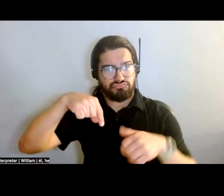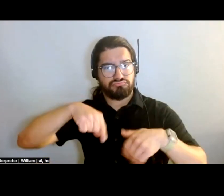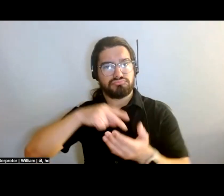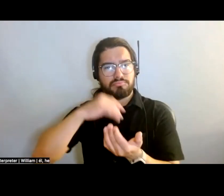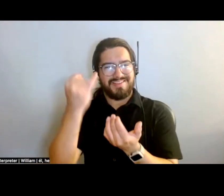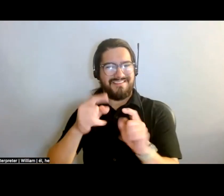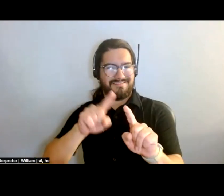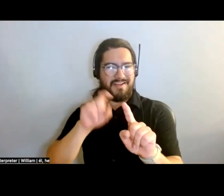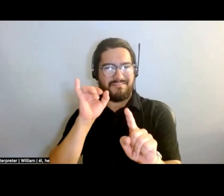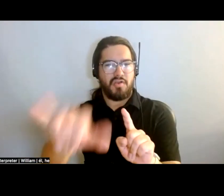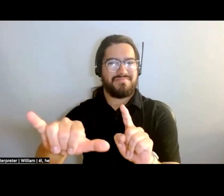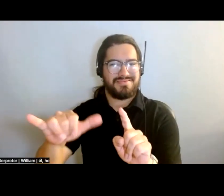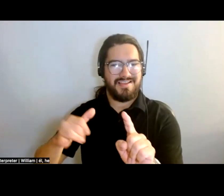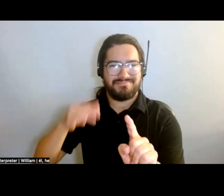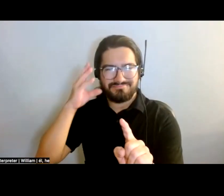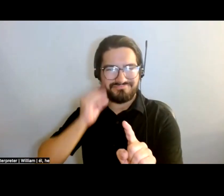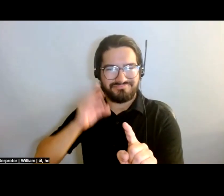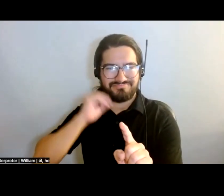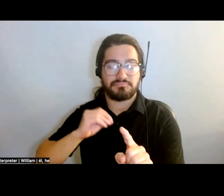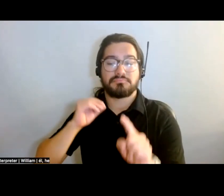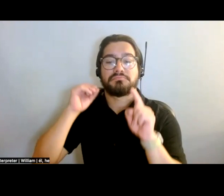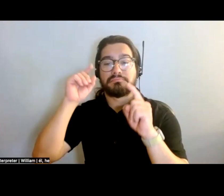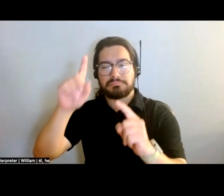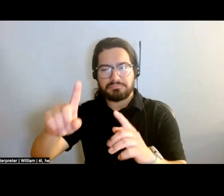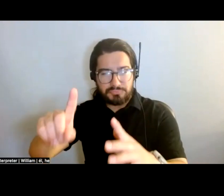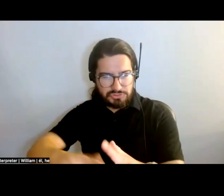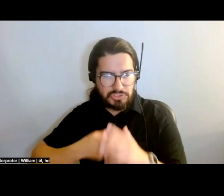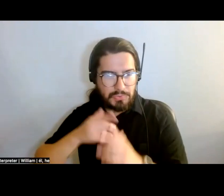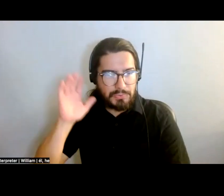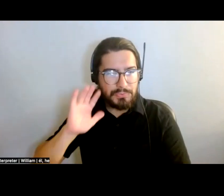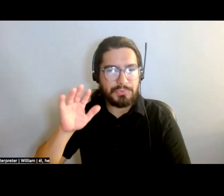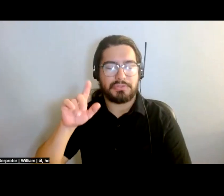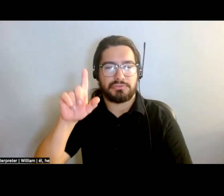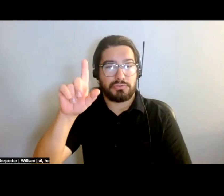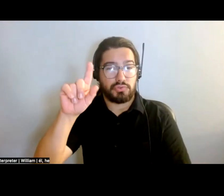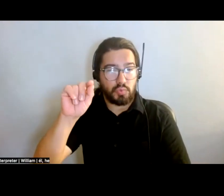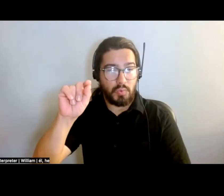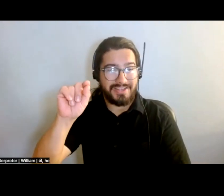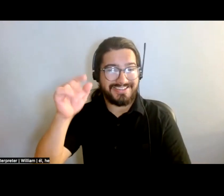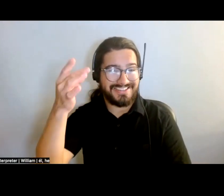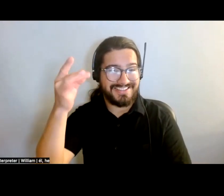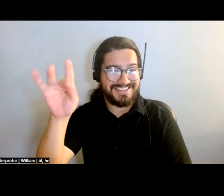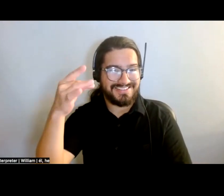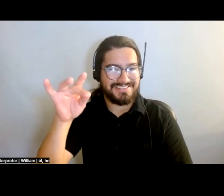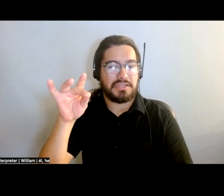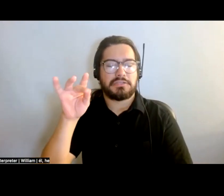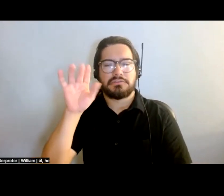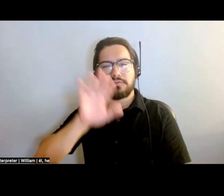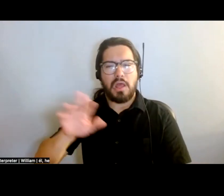So, in 2018, when I started, about 3 million Venezuelans had fled their country, and there